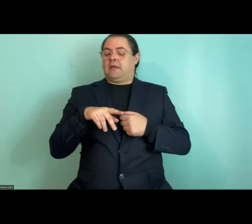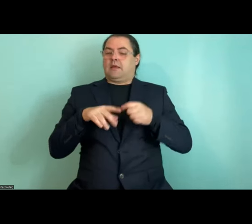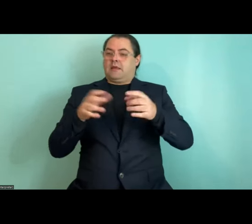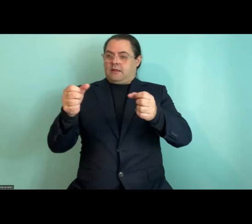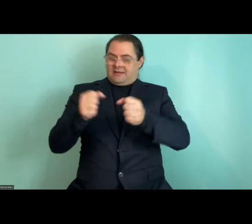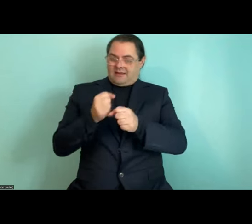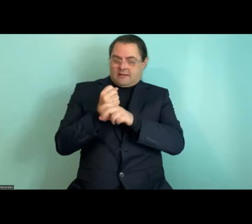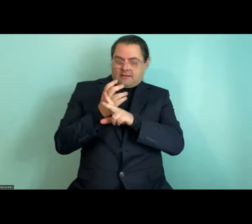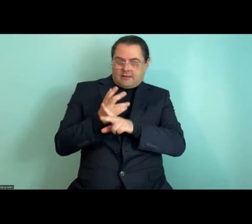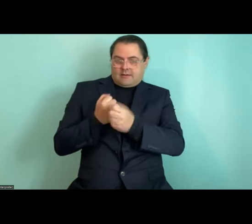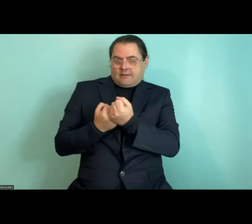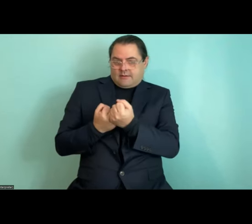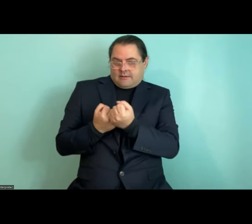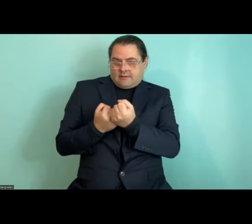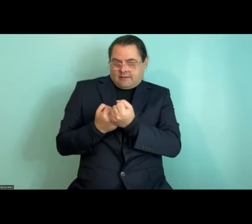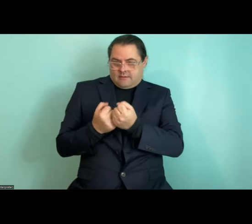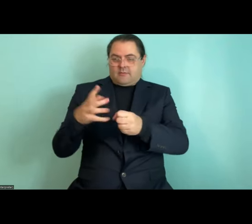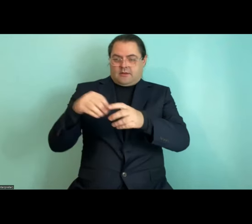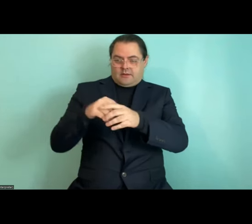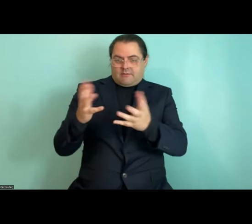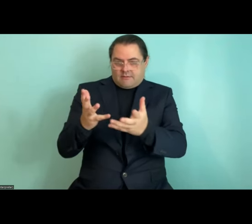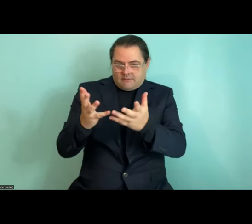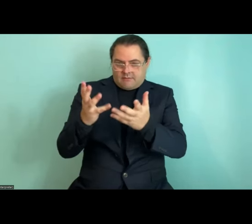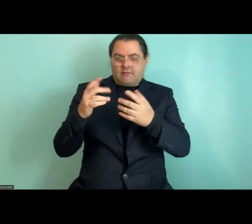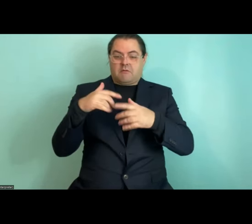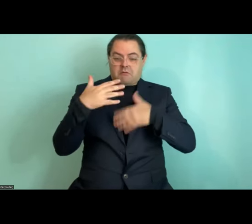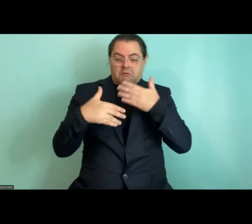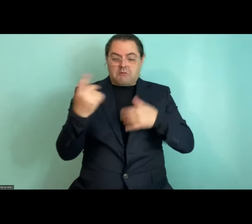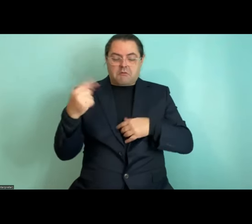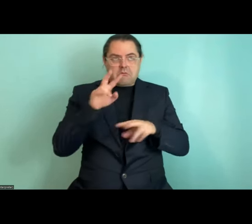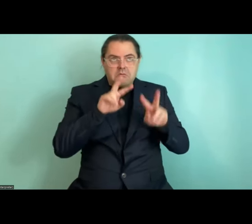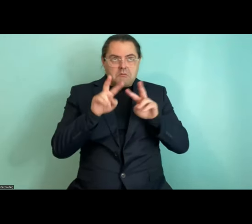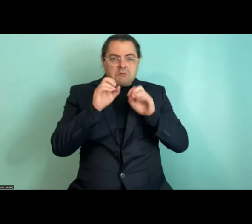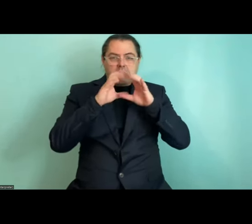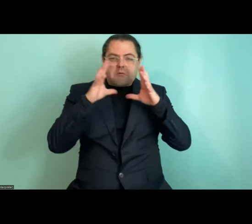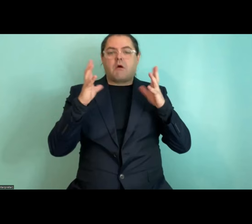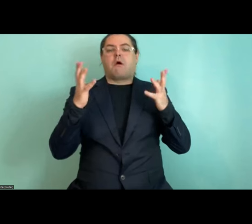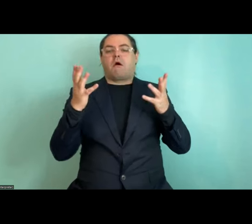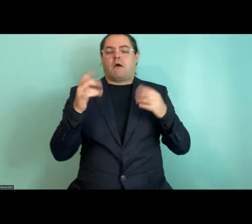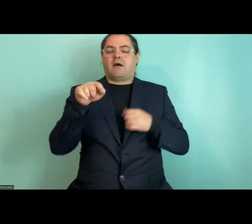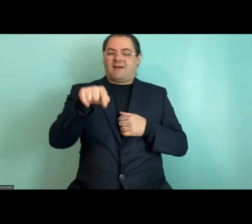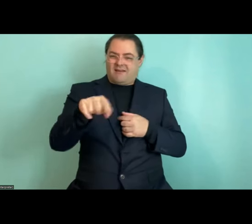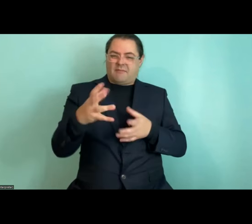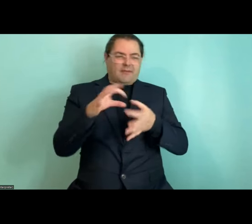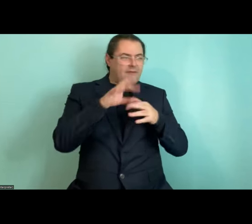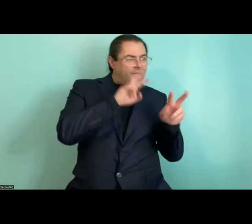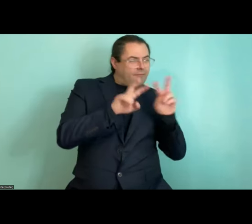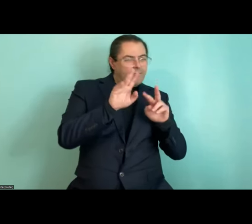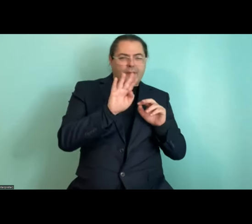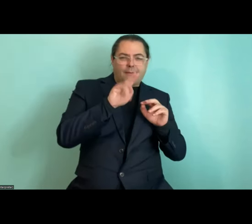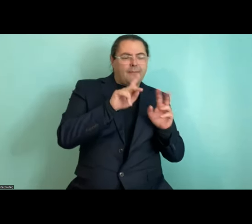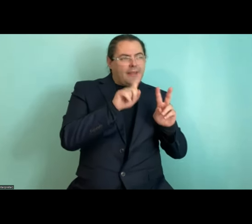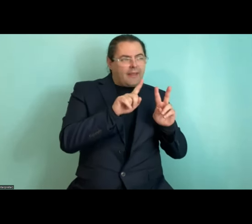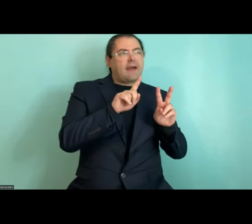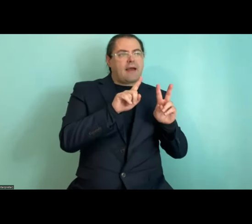my hook movies IV depth or situation or stash of egg situation on the on the gap icky